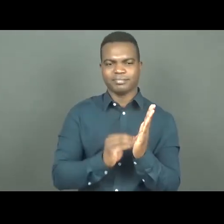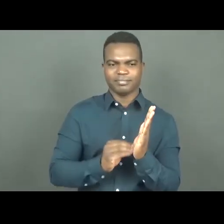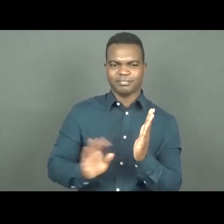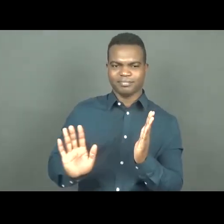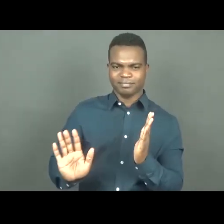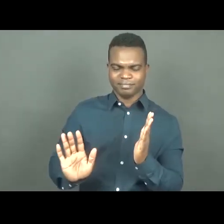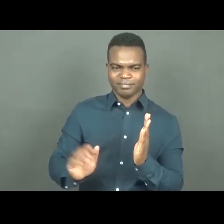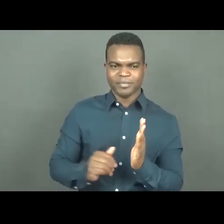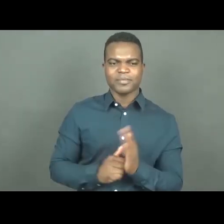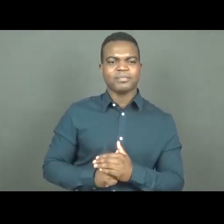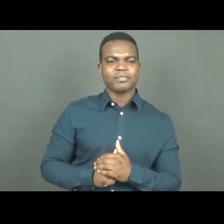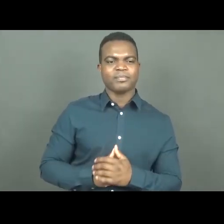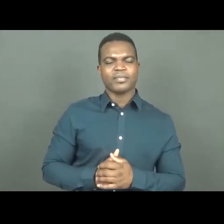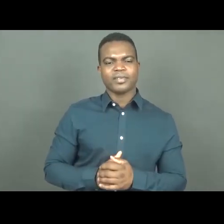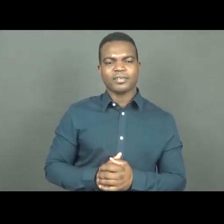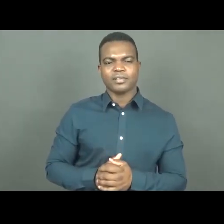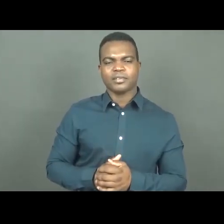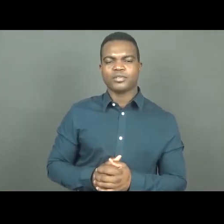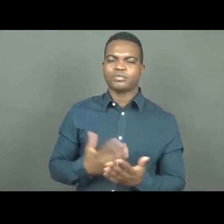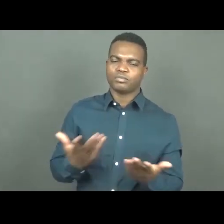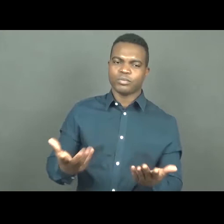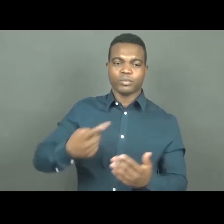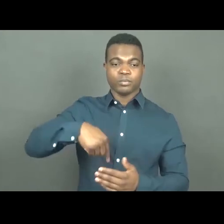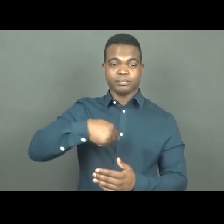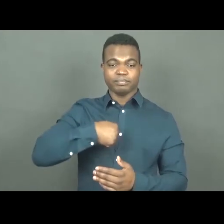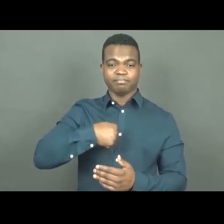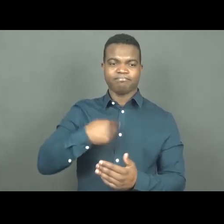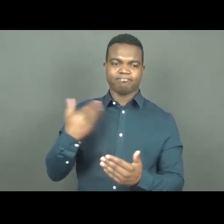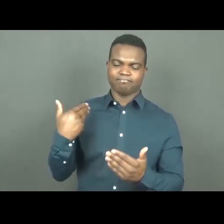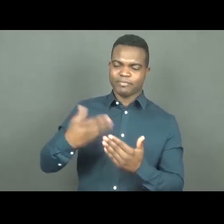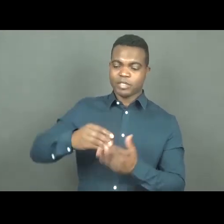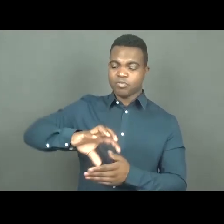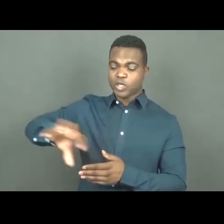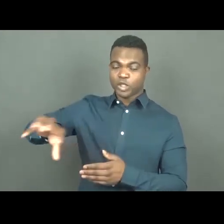so they know what is the tool. We had to school ourselves. Build the capacity to understand